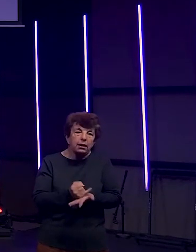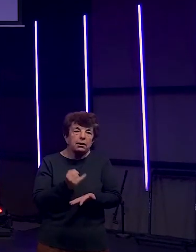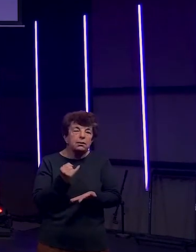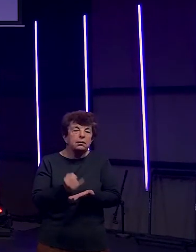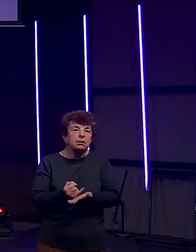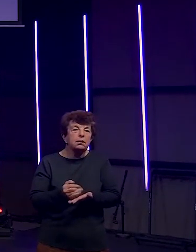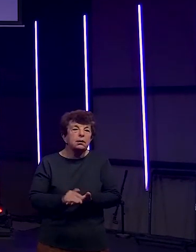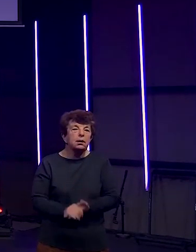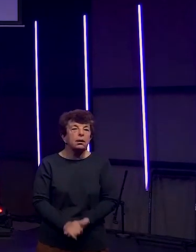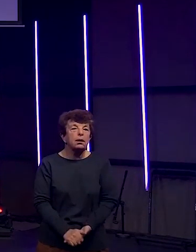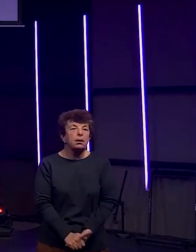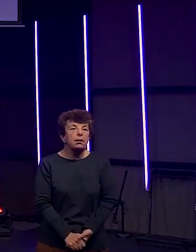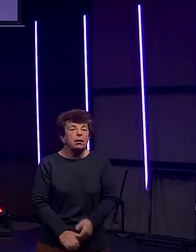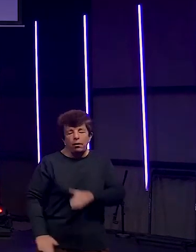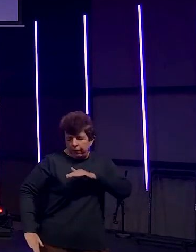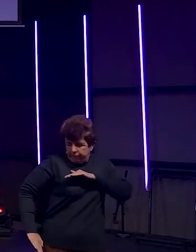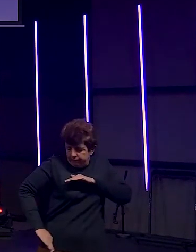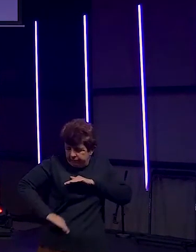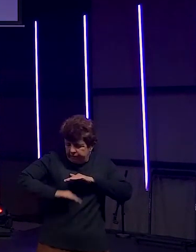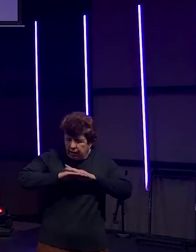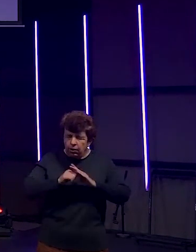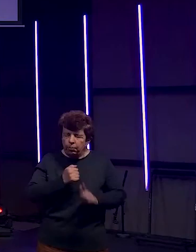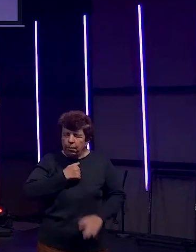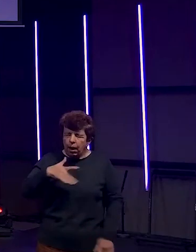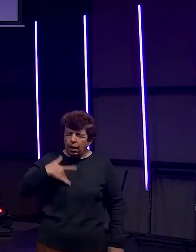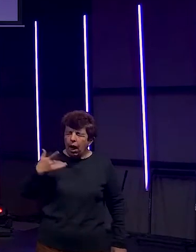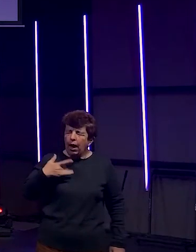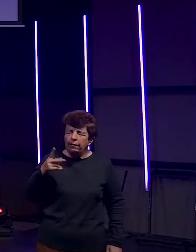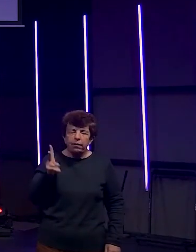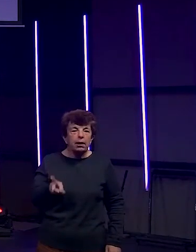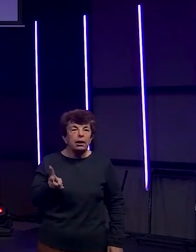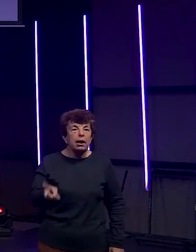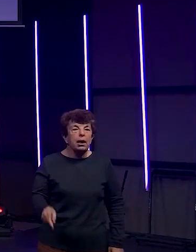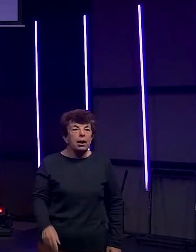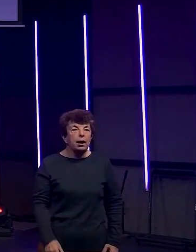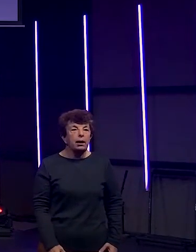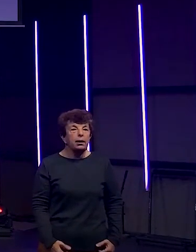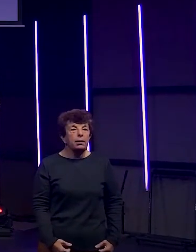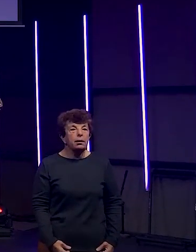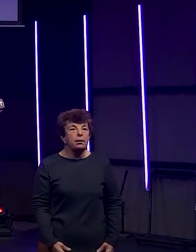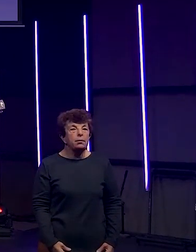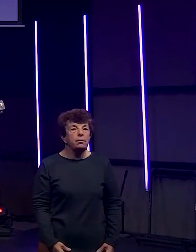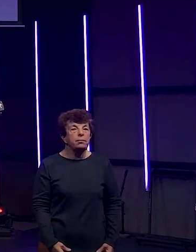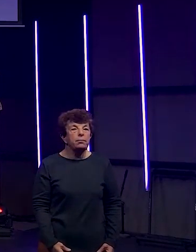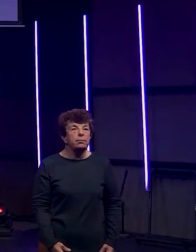Fill my life again